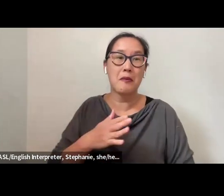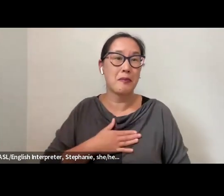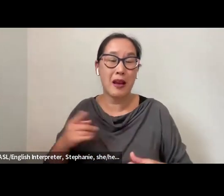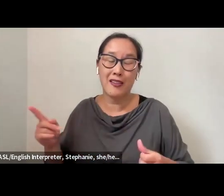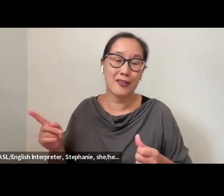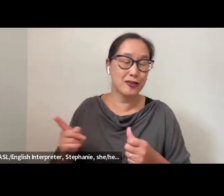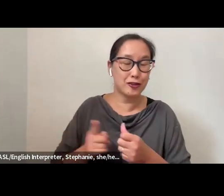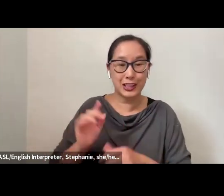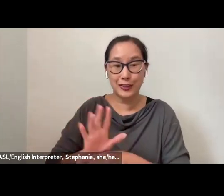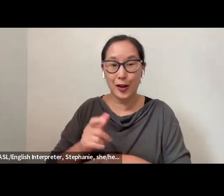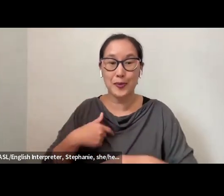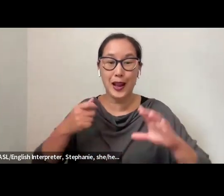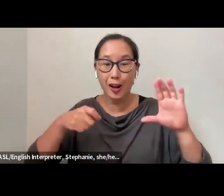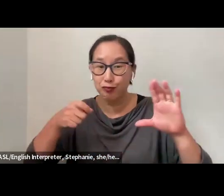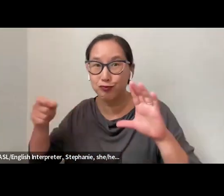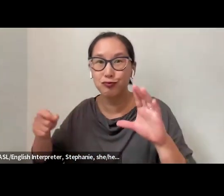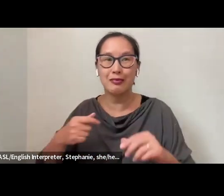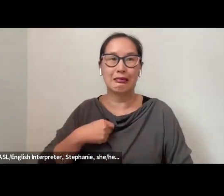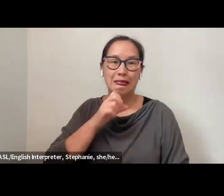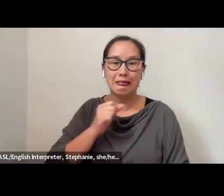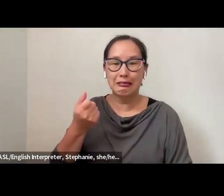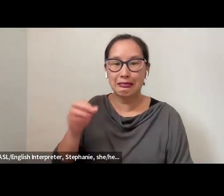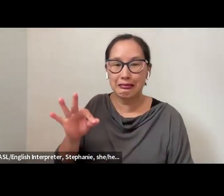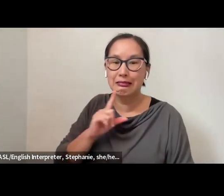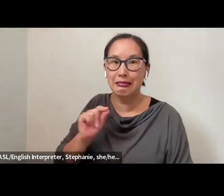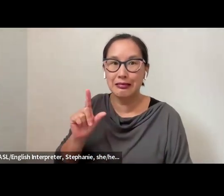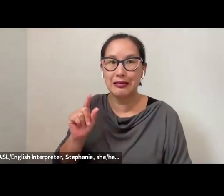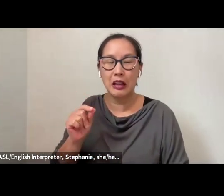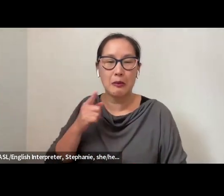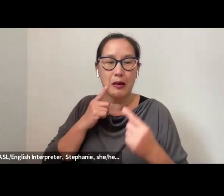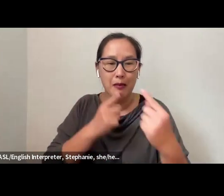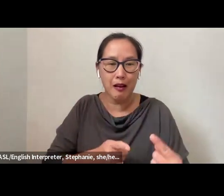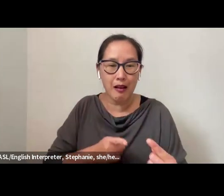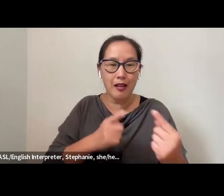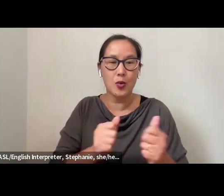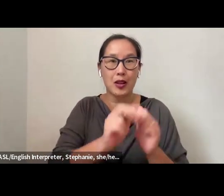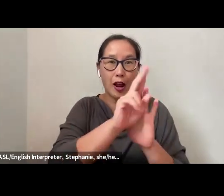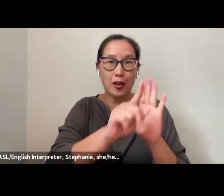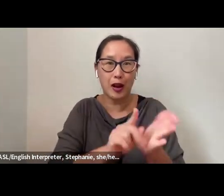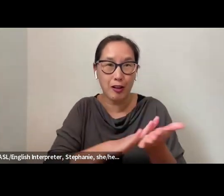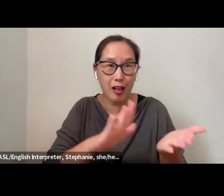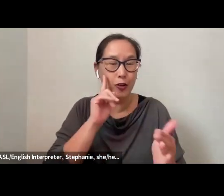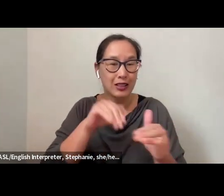I had been battling my undergrad college for an accessible wheelchair desk, and I got really angry that I couldn't get one.